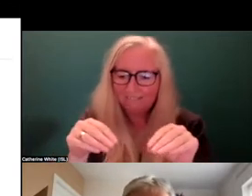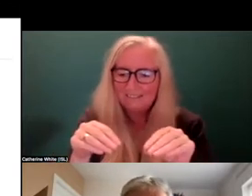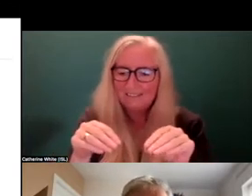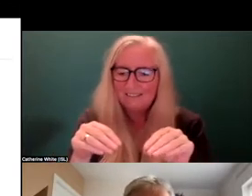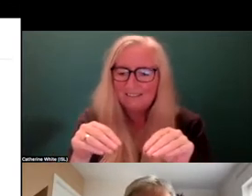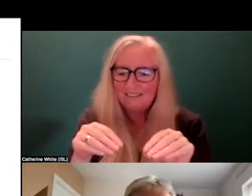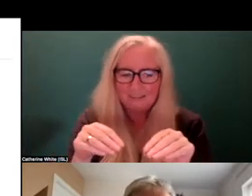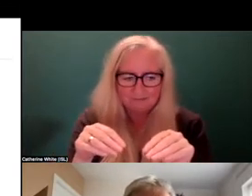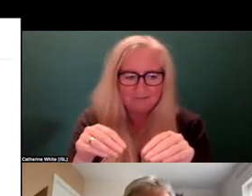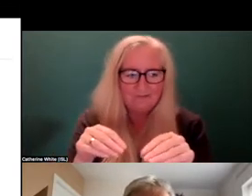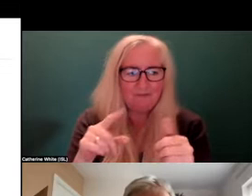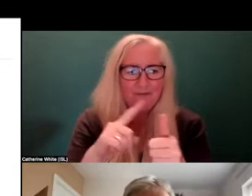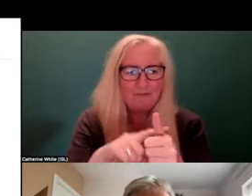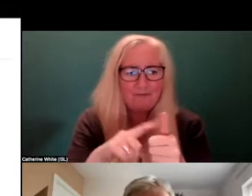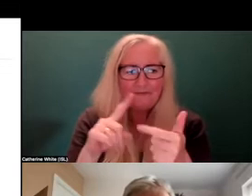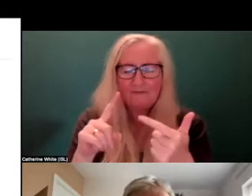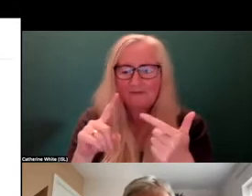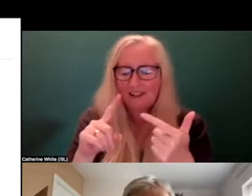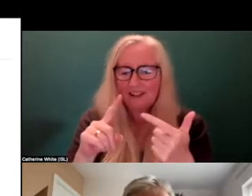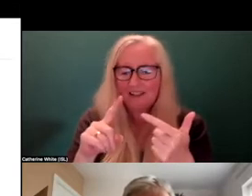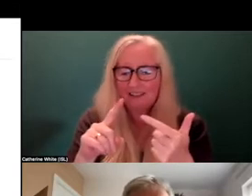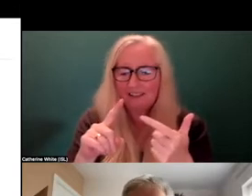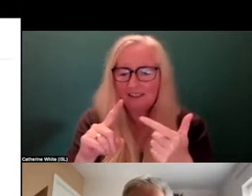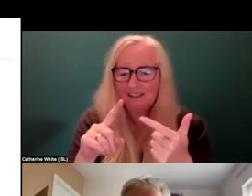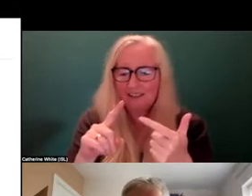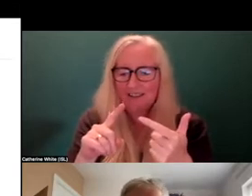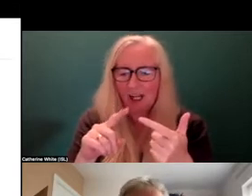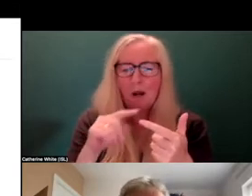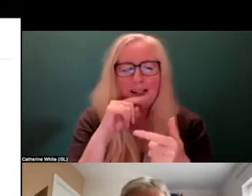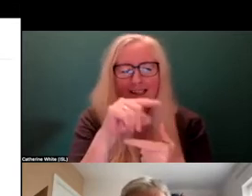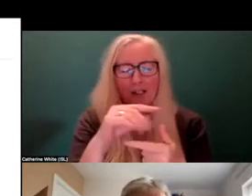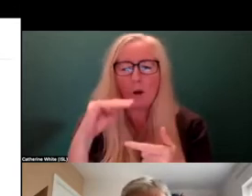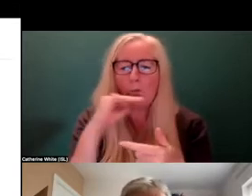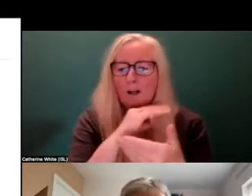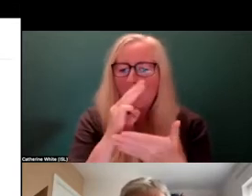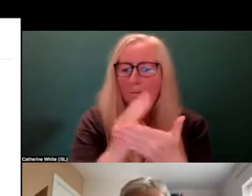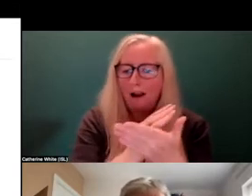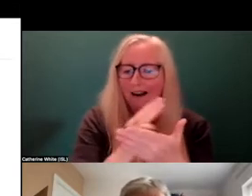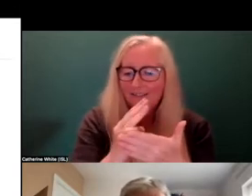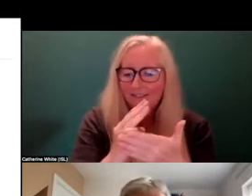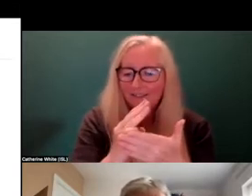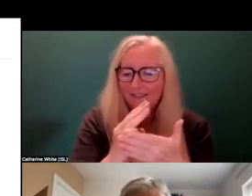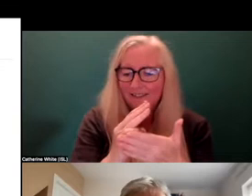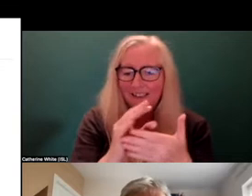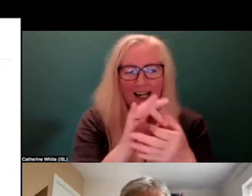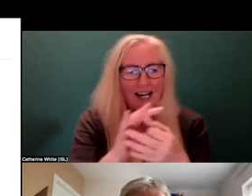is tight, but they take a very, they take a very prominent role along